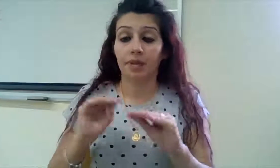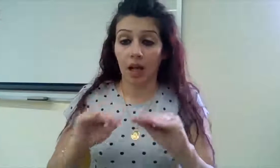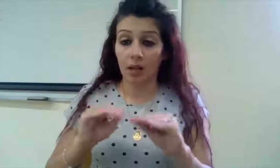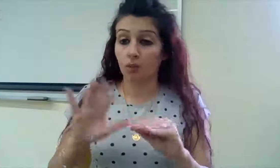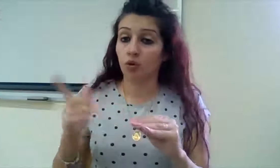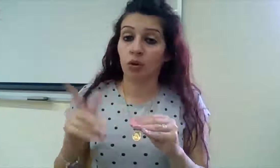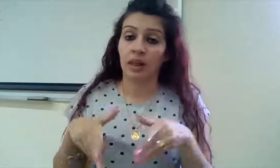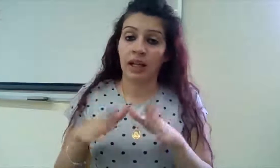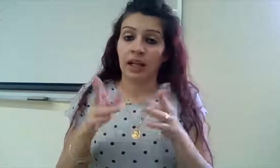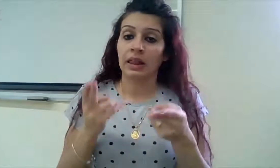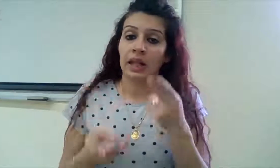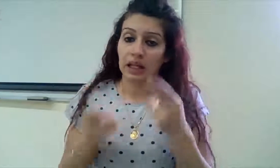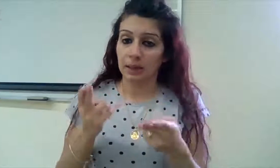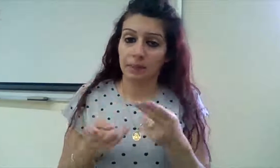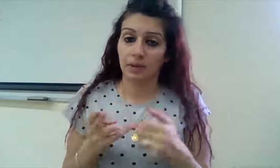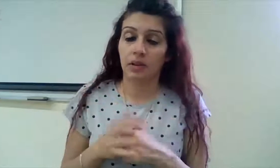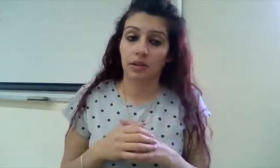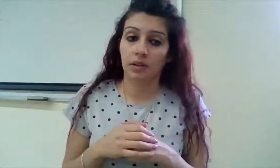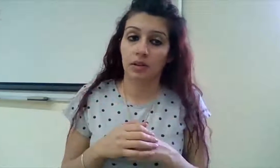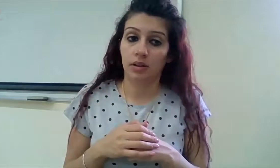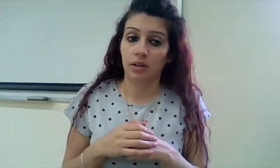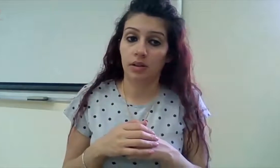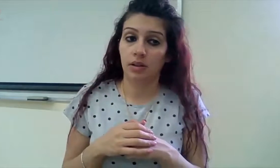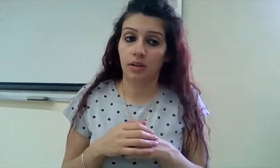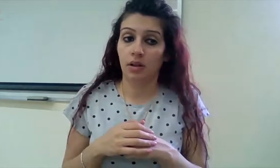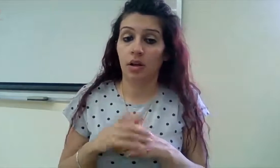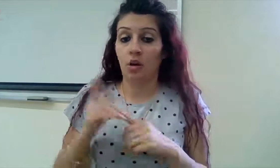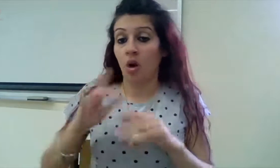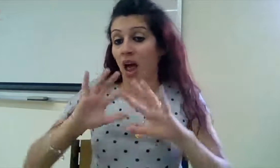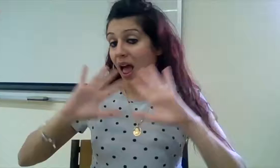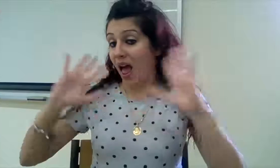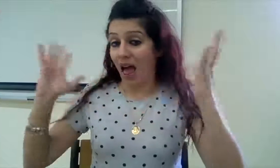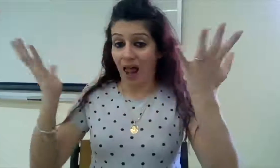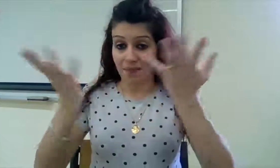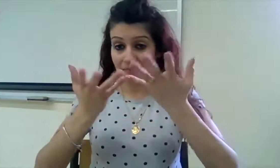is some intermittent connectivity we are hearing some positive feedback that's